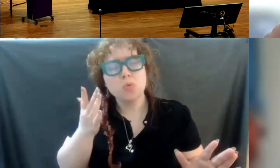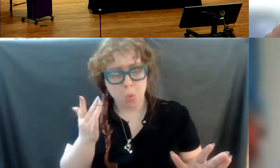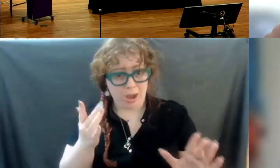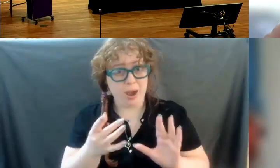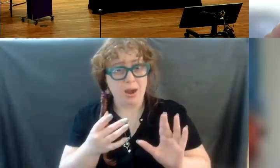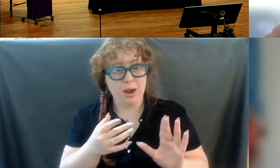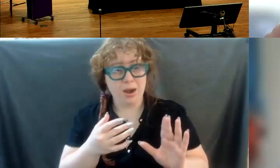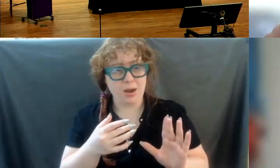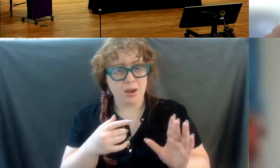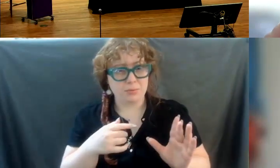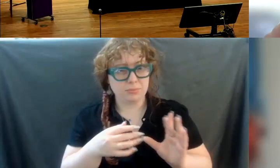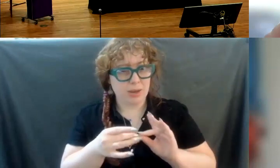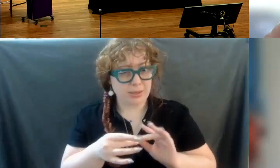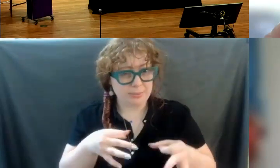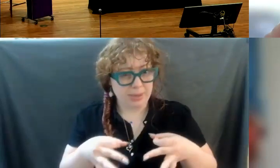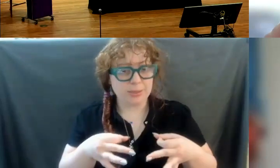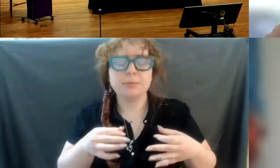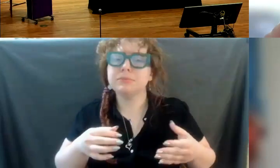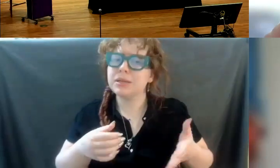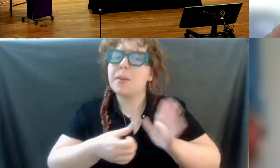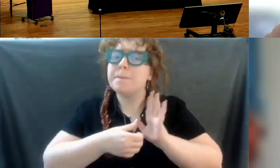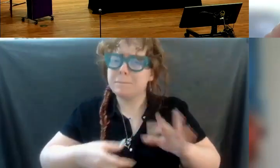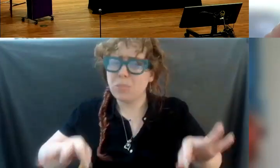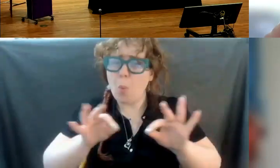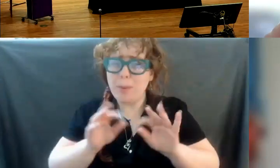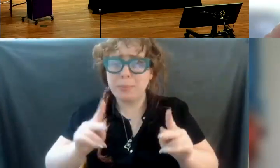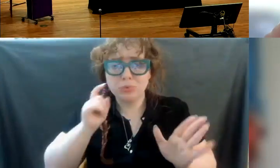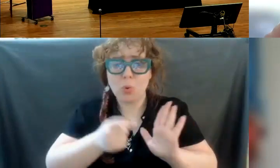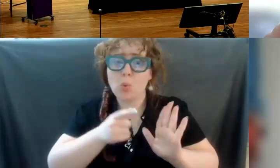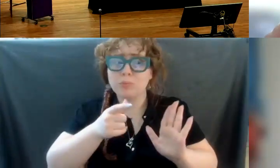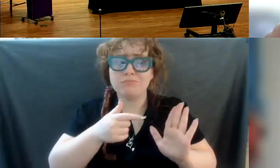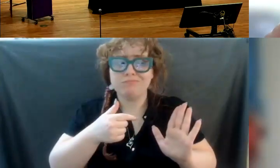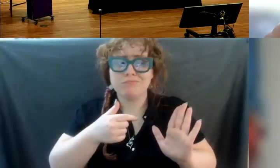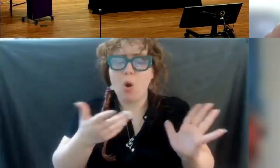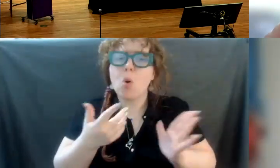recognizing their strengths and learning the value of community so that we can